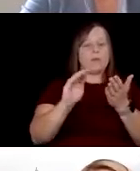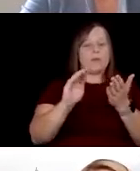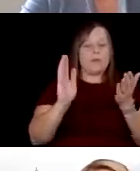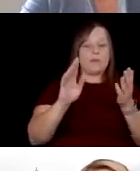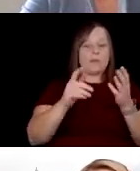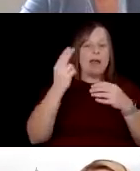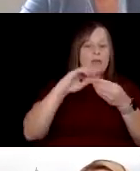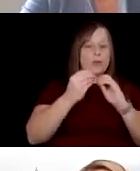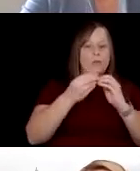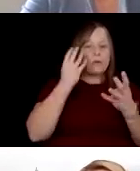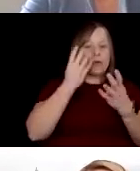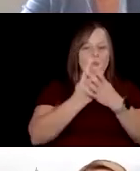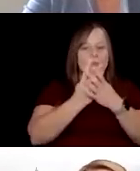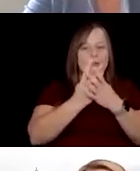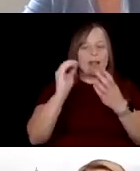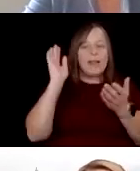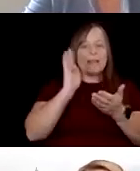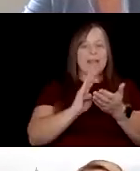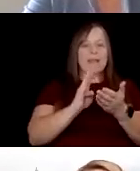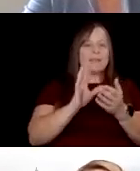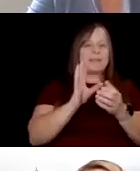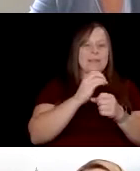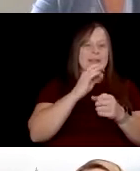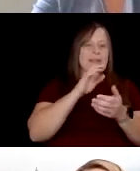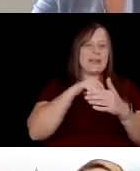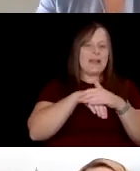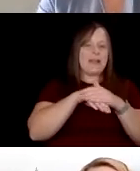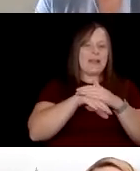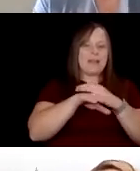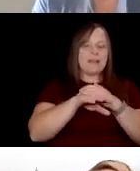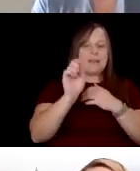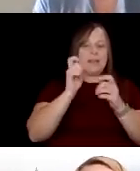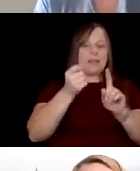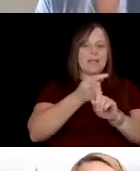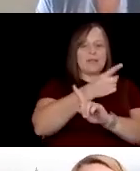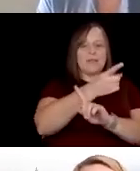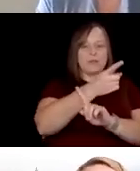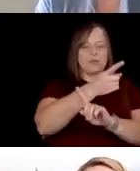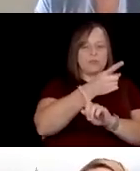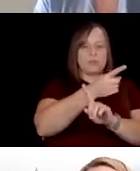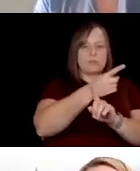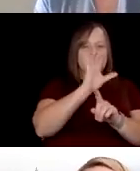and less or no access to veteran treatment courts as like a diversion court from the criminal justice system.